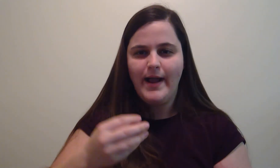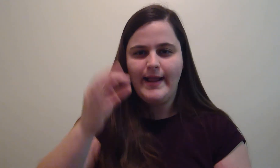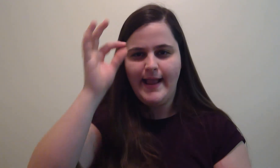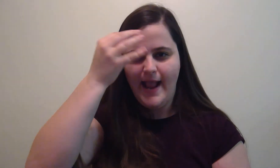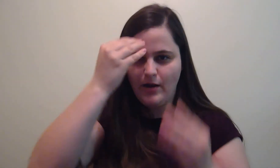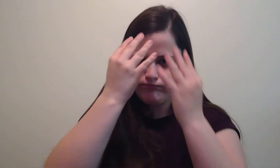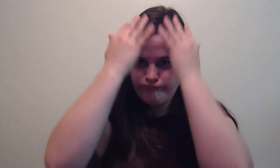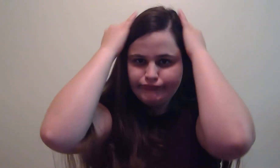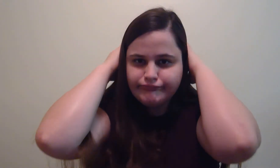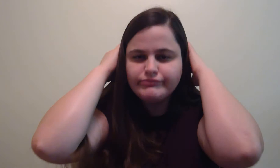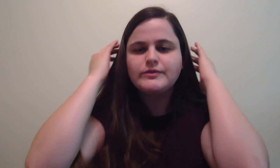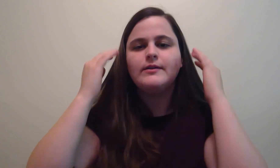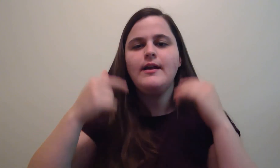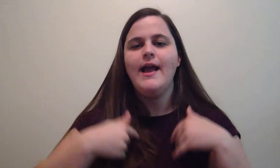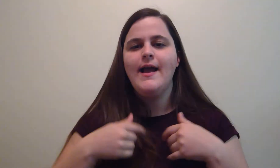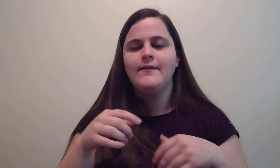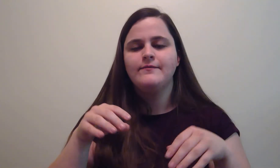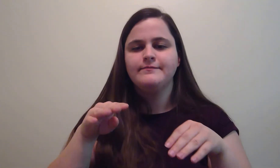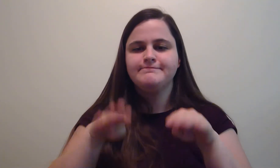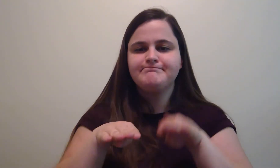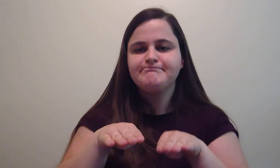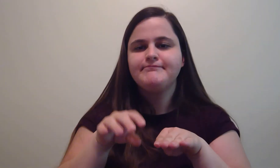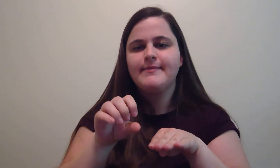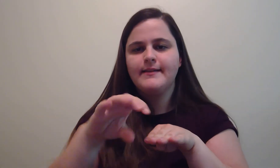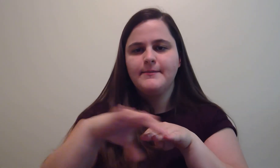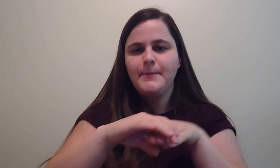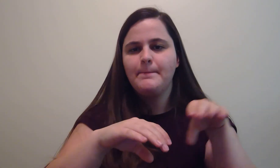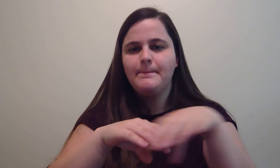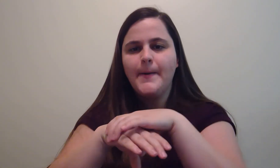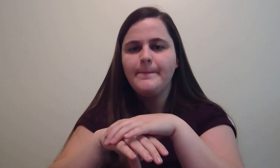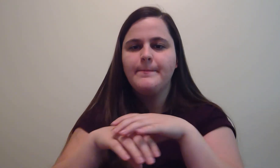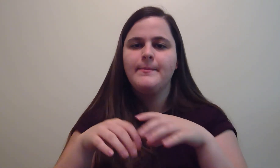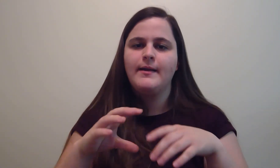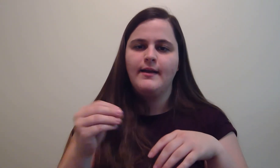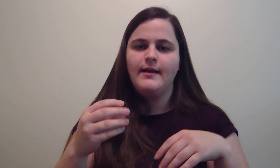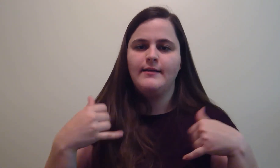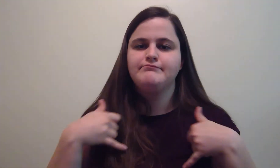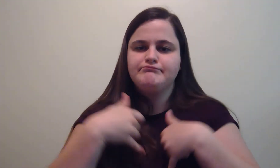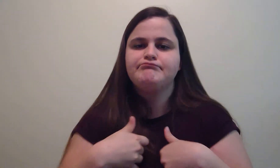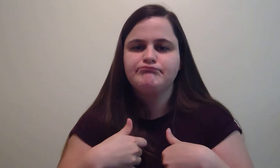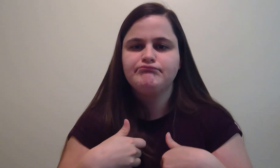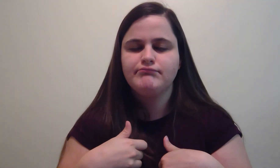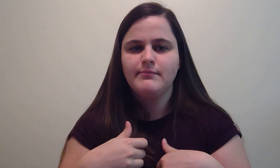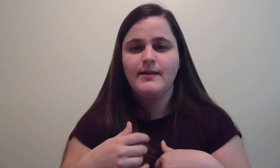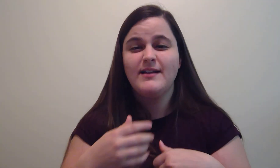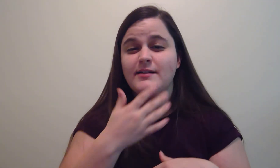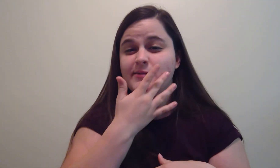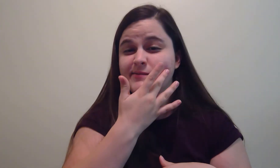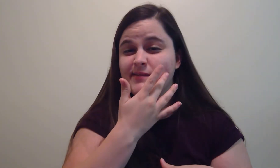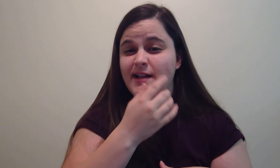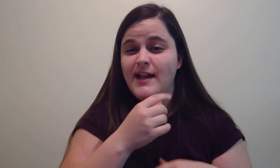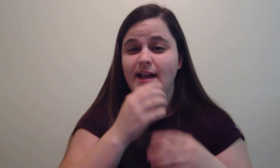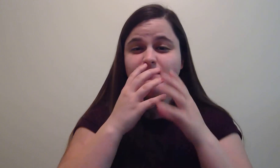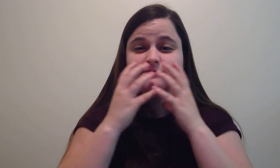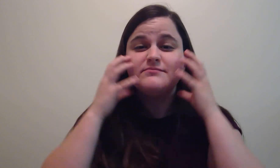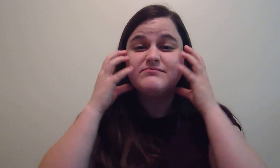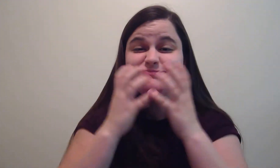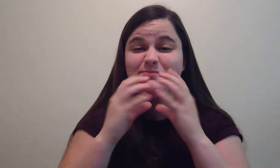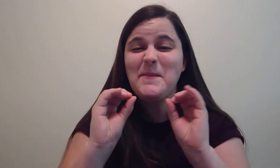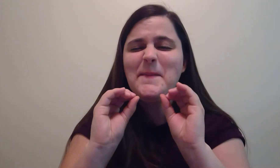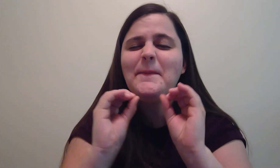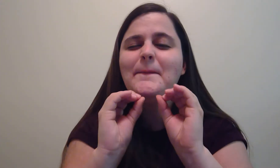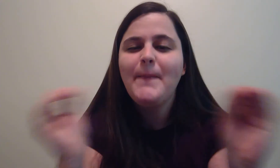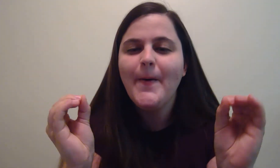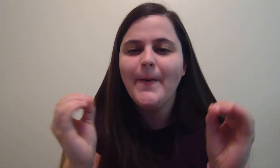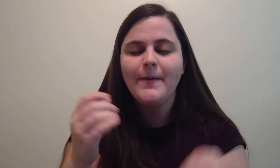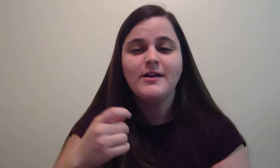salt and pepper hair. You lives in house slippers and a sports coat, and I've never seen a whisker on him.